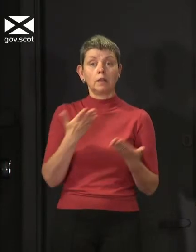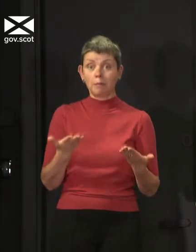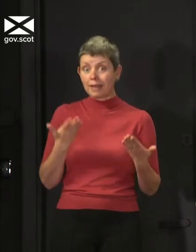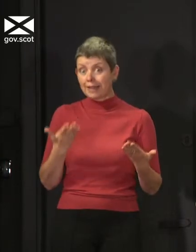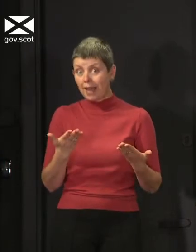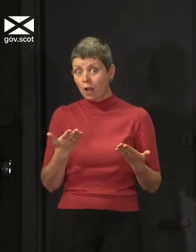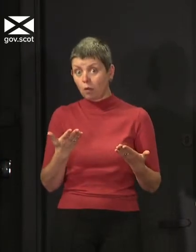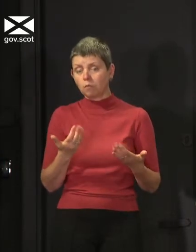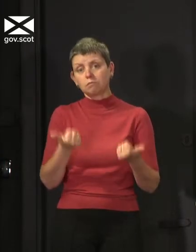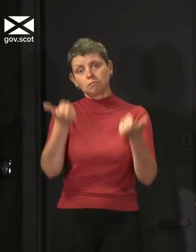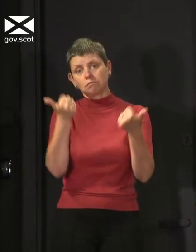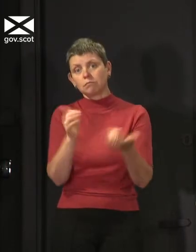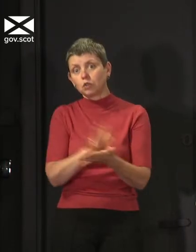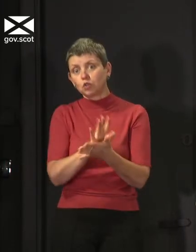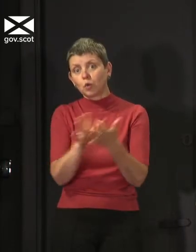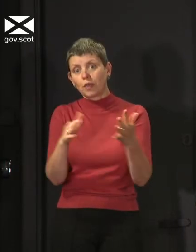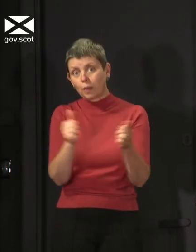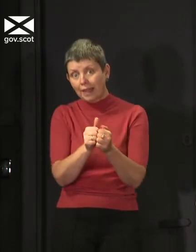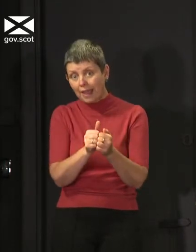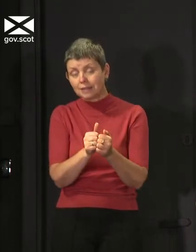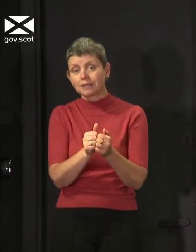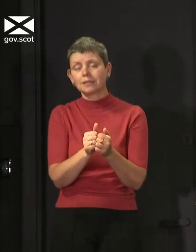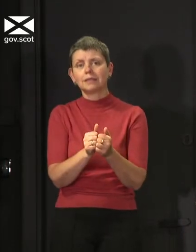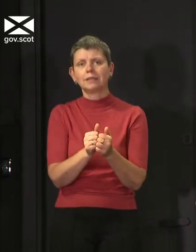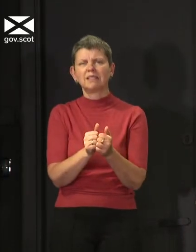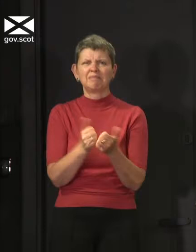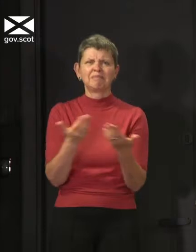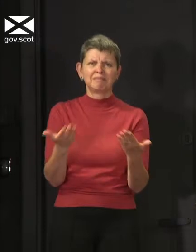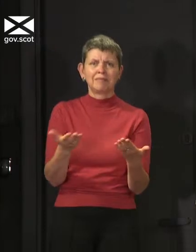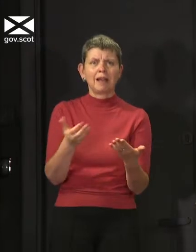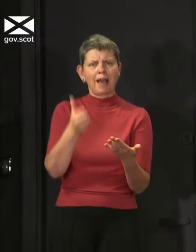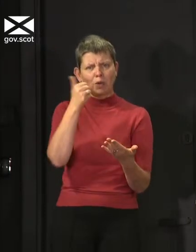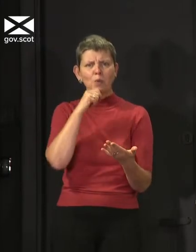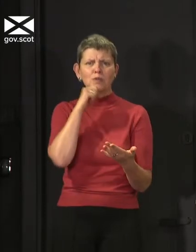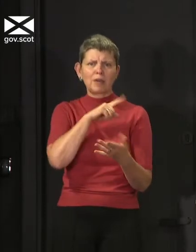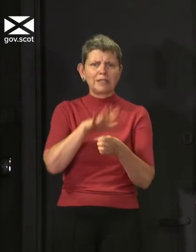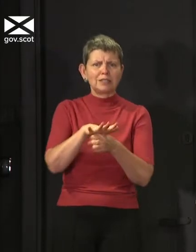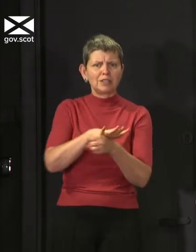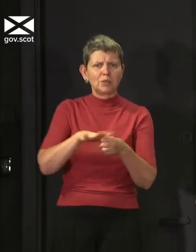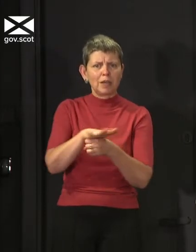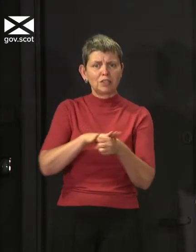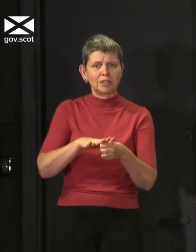have as good a weekend as you can in these strange circumstances. and for Sunday, happy